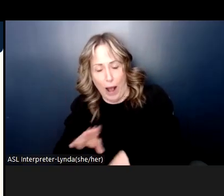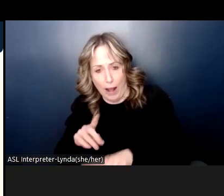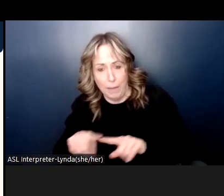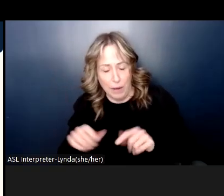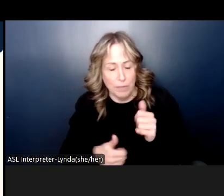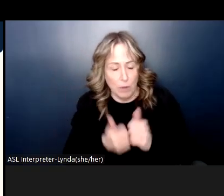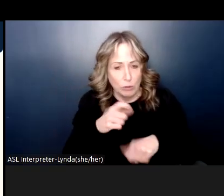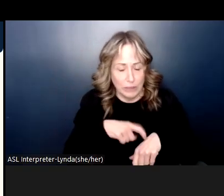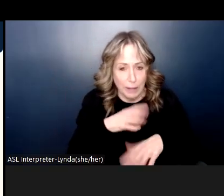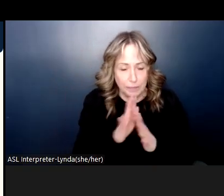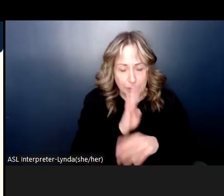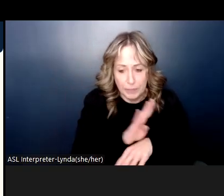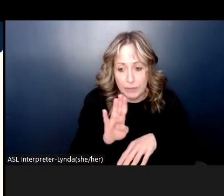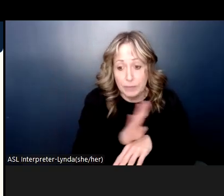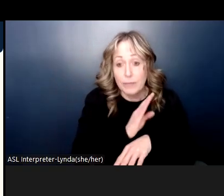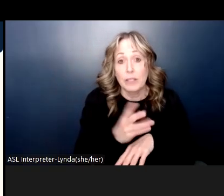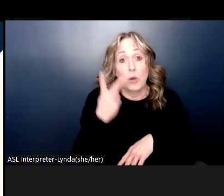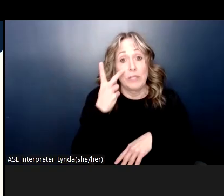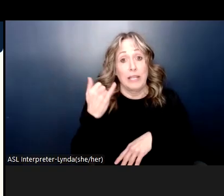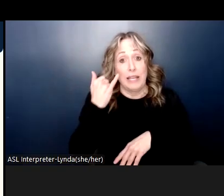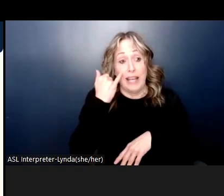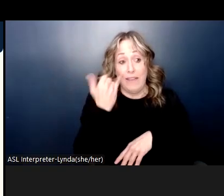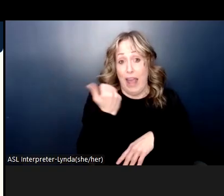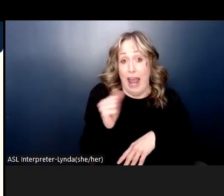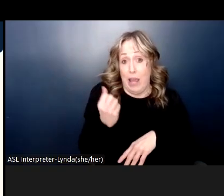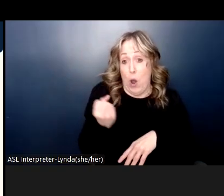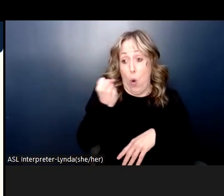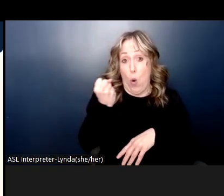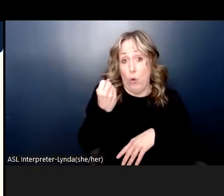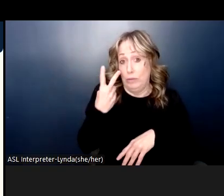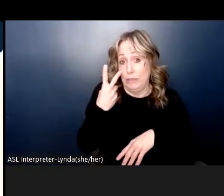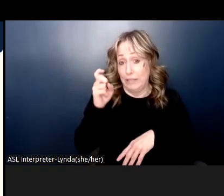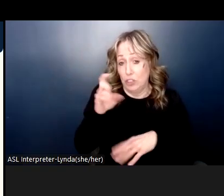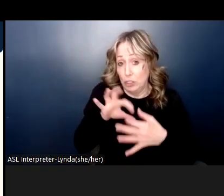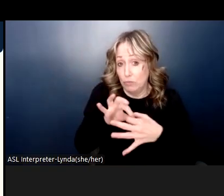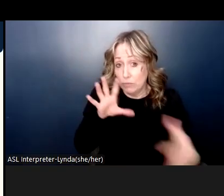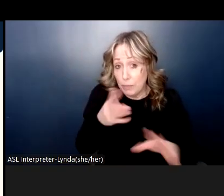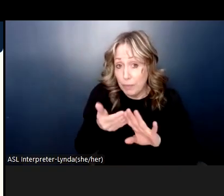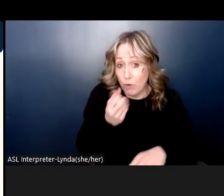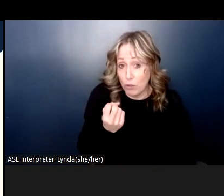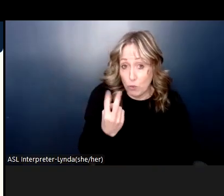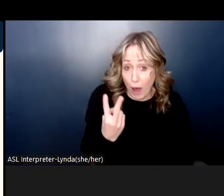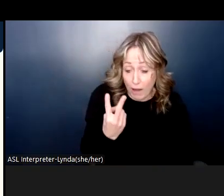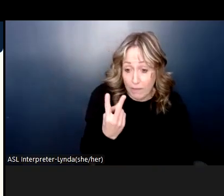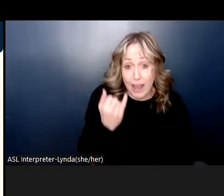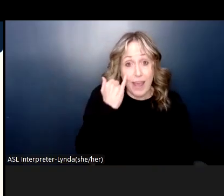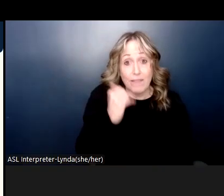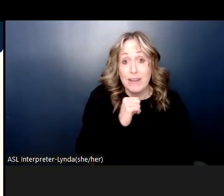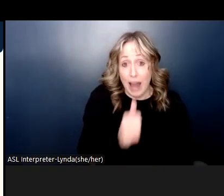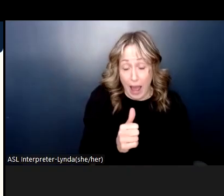See if you should release them before the final buy cycle on the 12th. Otherwise, those will go over to mosaic.